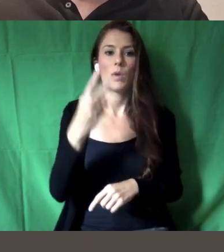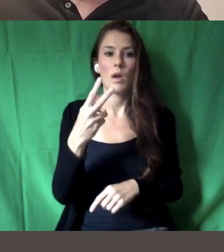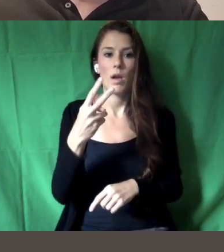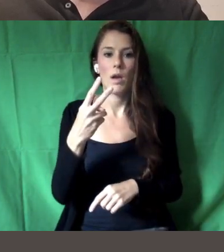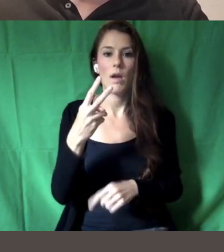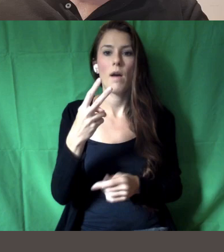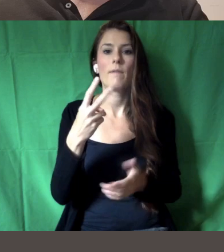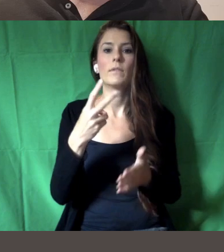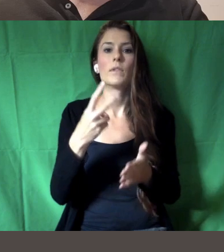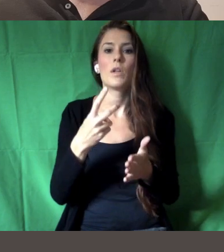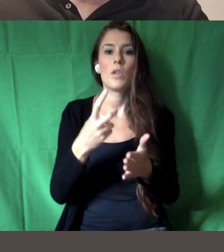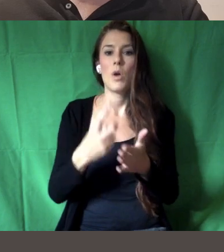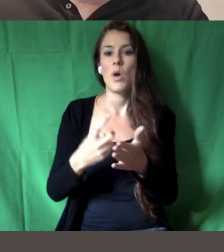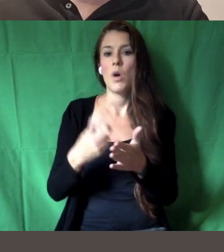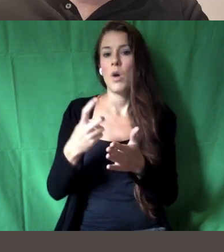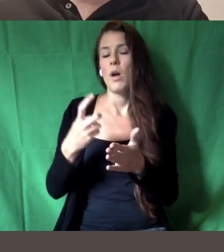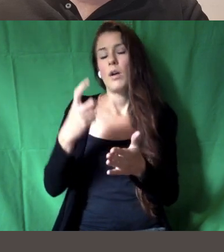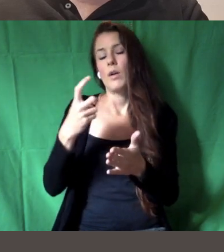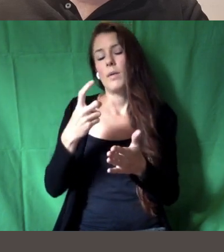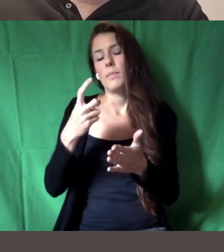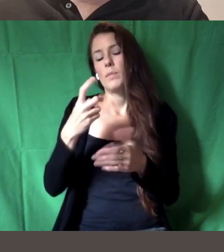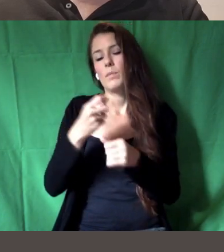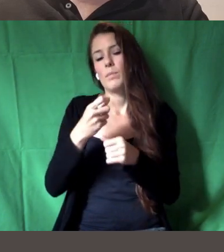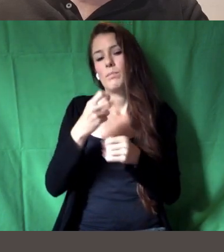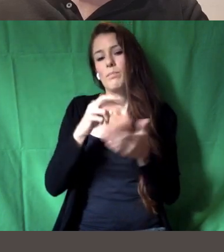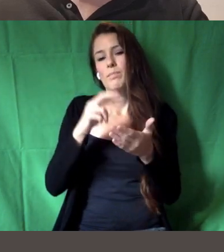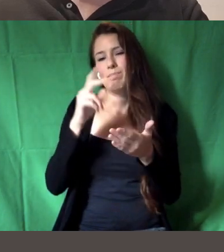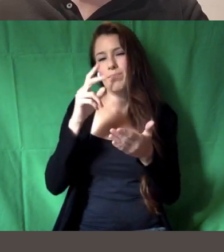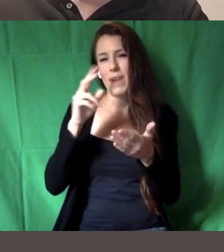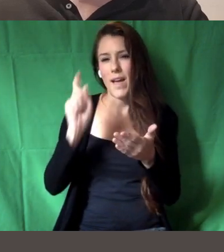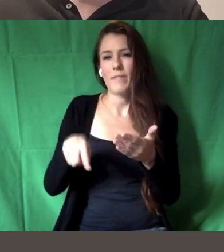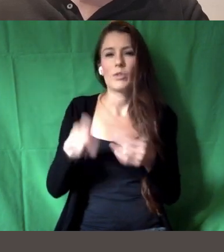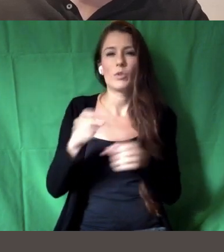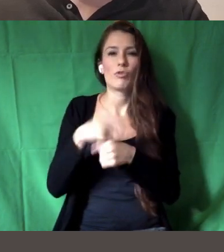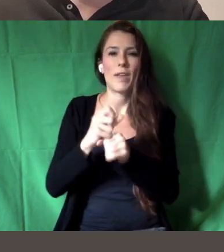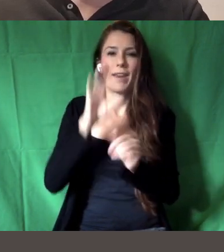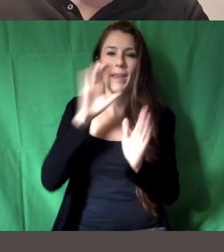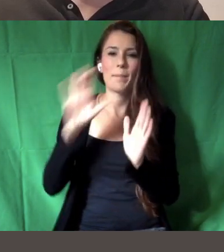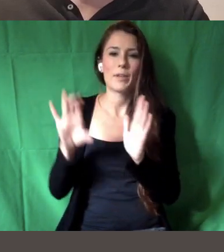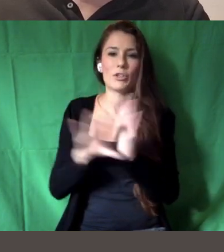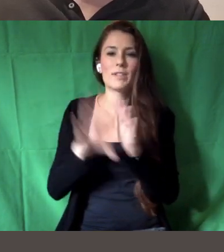a custom Docker images will need to be created which requires additional development and